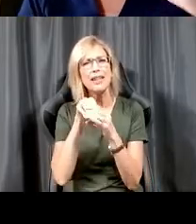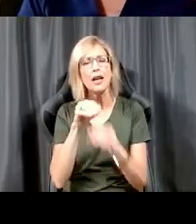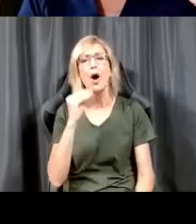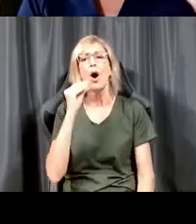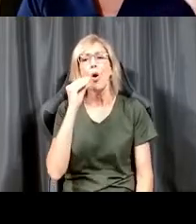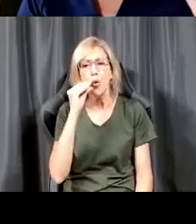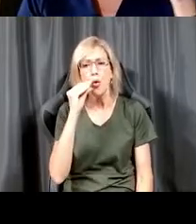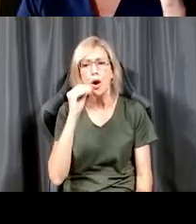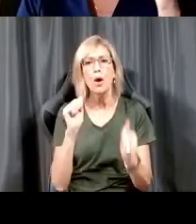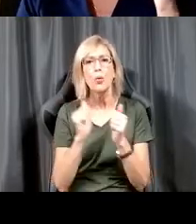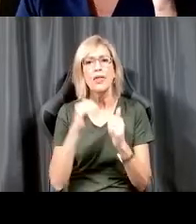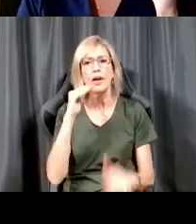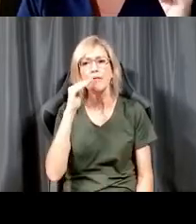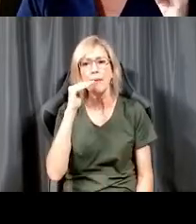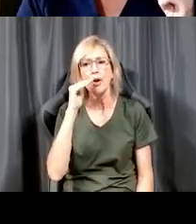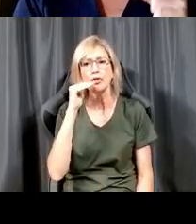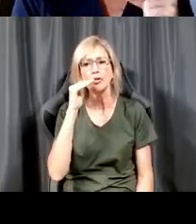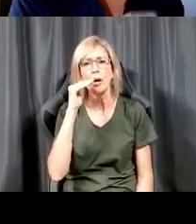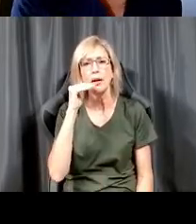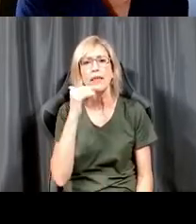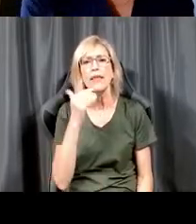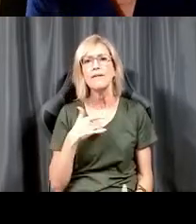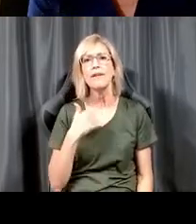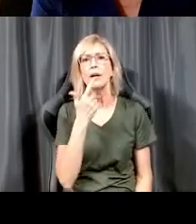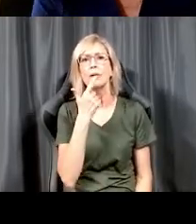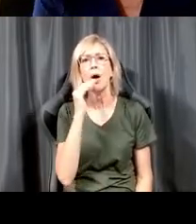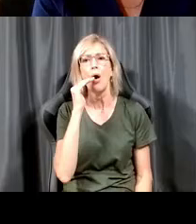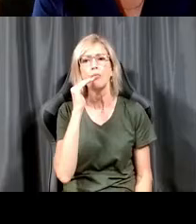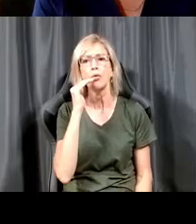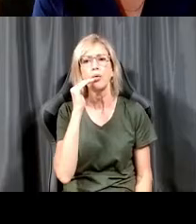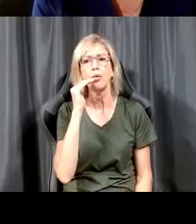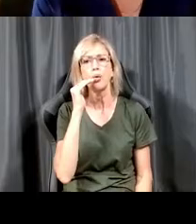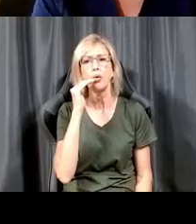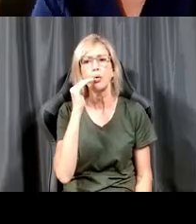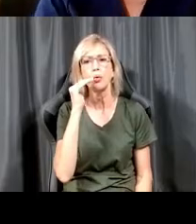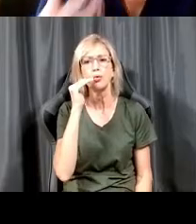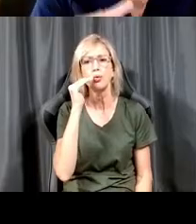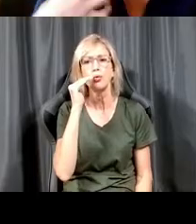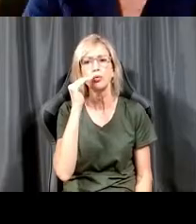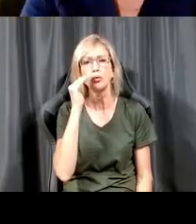with the vibration they feel on their lips provides them with some feedback.